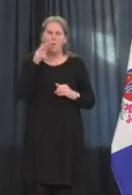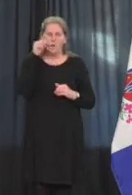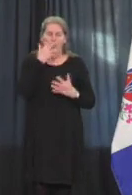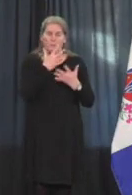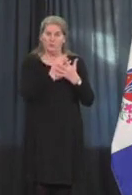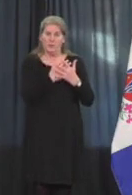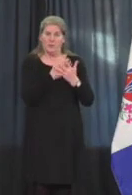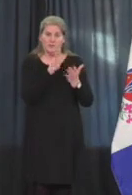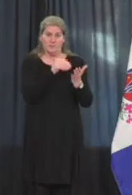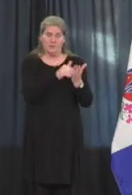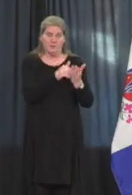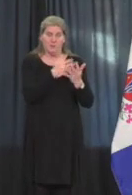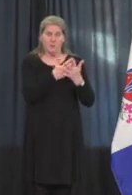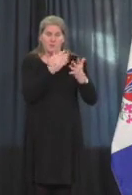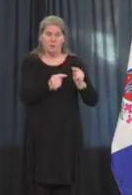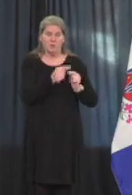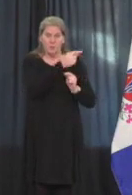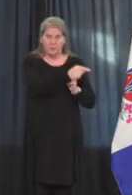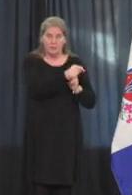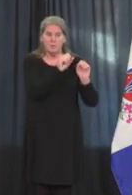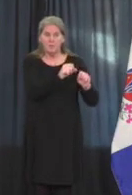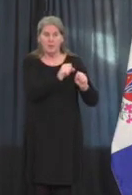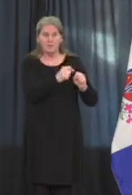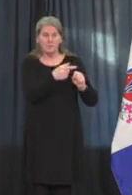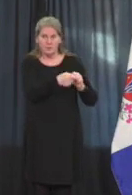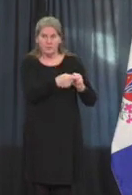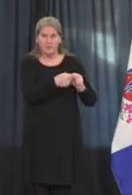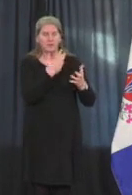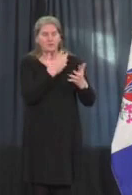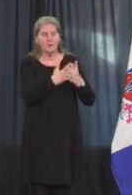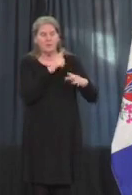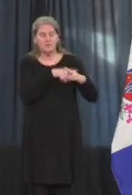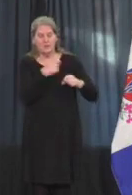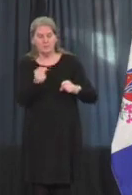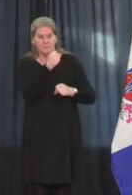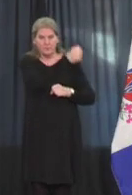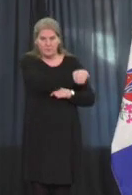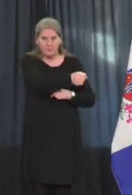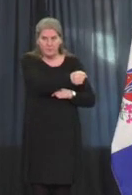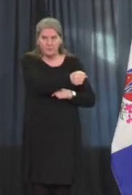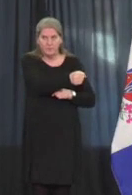PRISONERS AND THE POSSIBLE ENFORCEMENT OF JAIL TIME FOR ANYONE NOT WILLING TO ADHERE TO